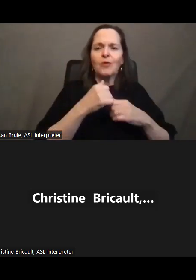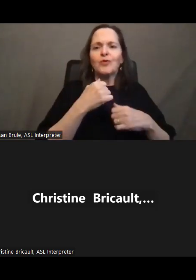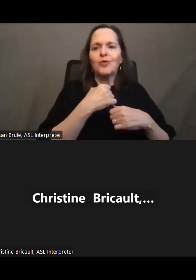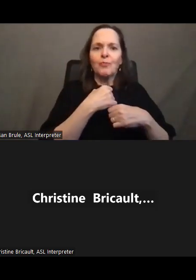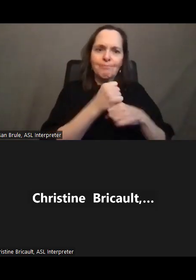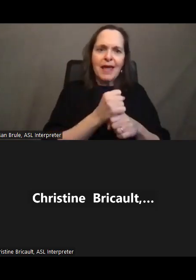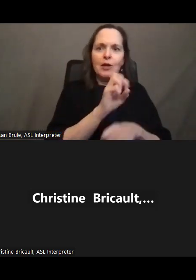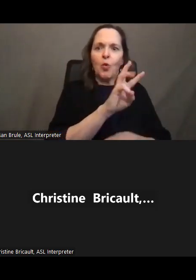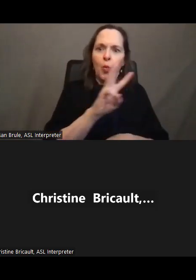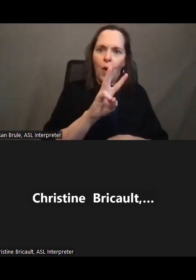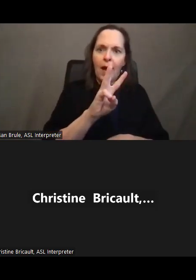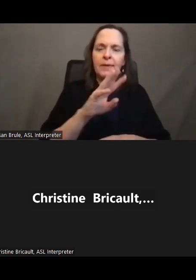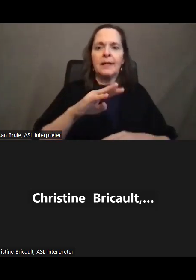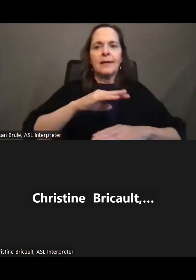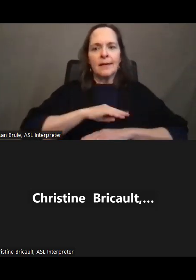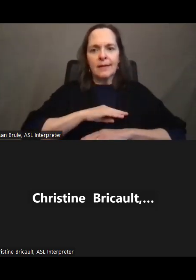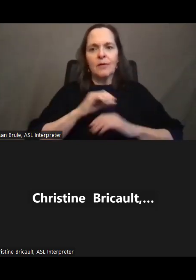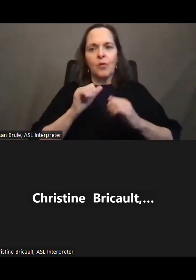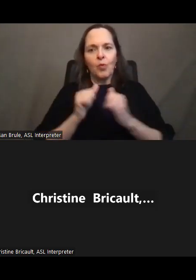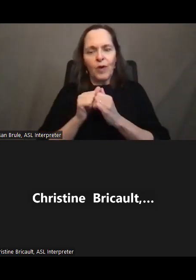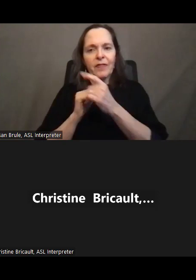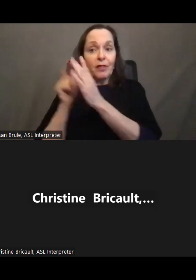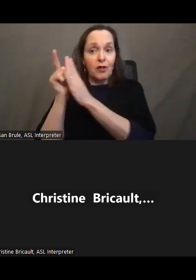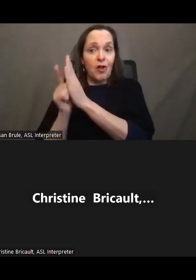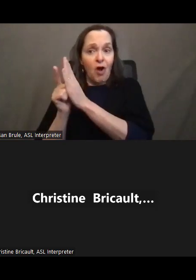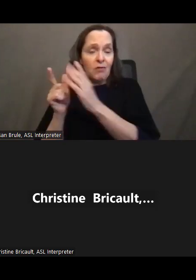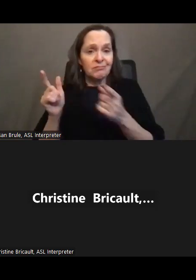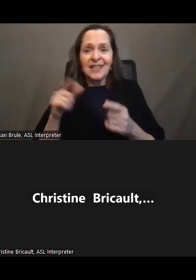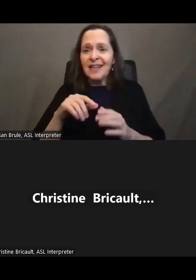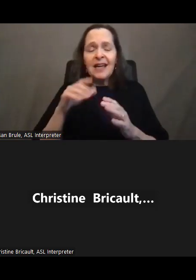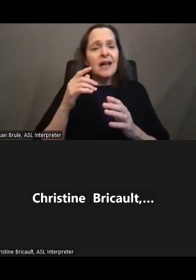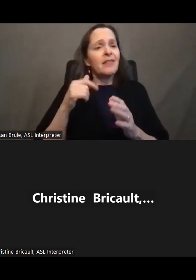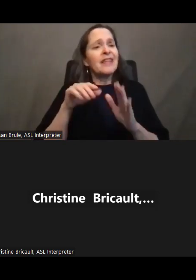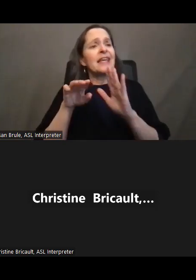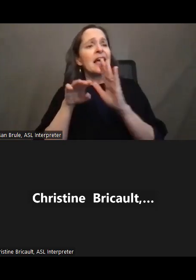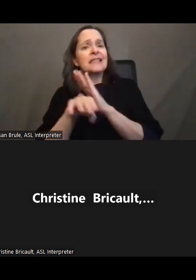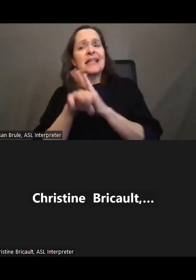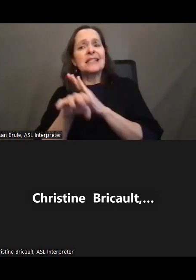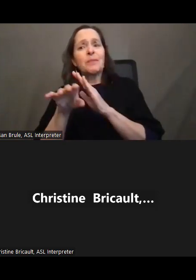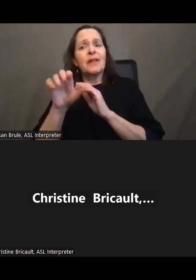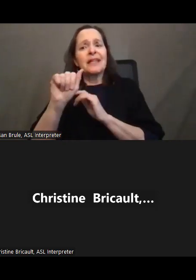A really good set of accessibility standards are the wick hag standards.